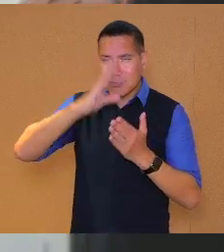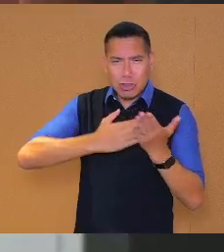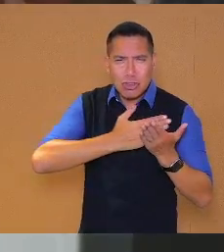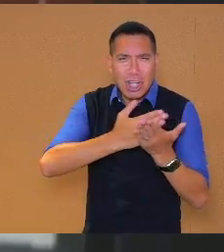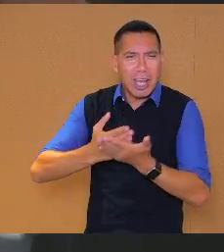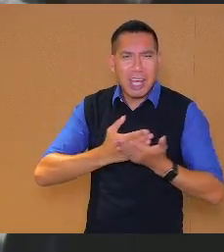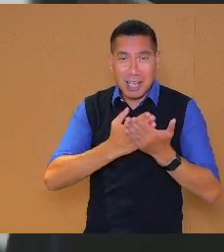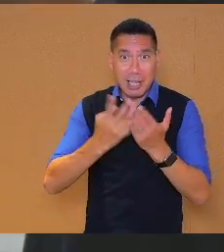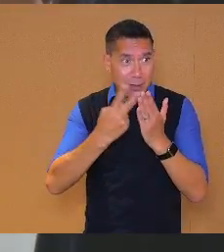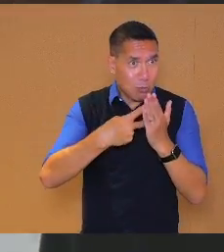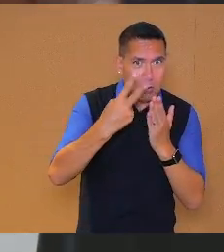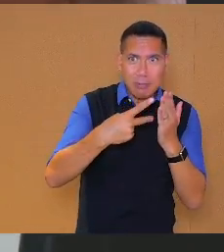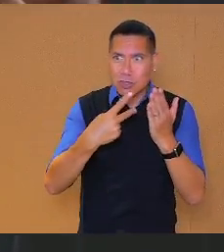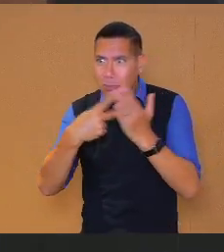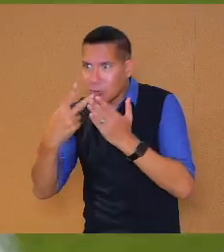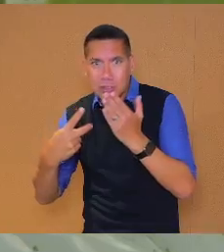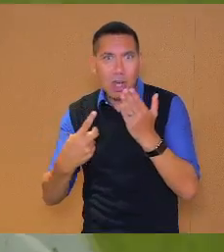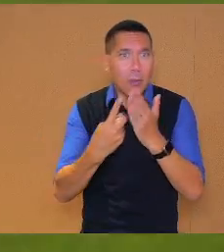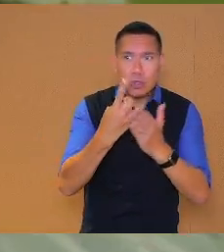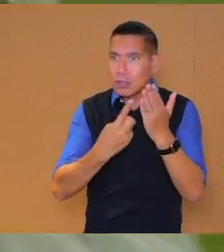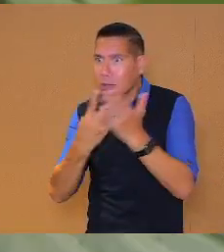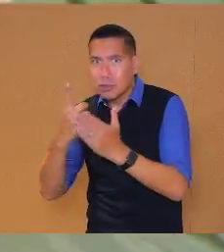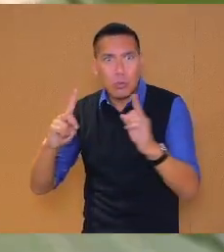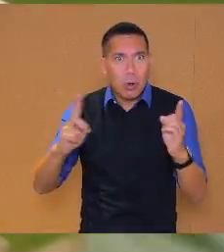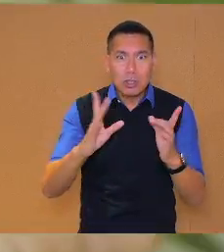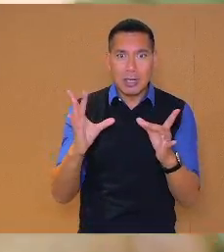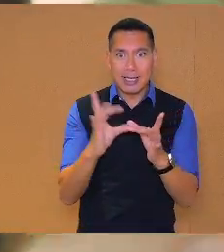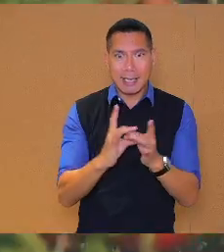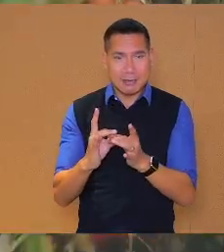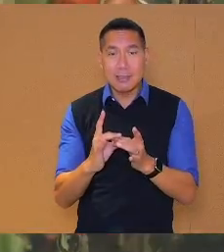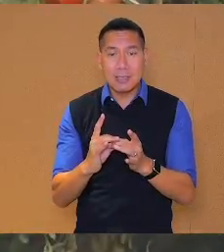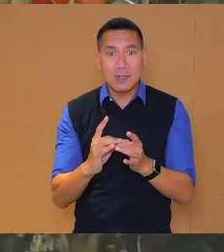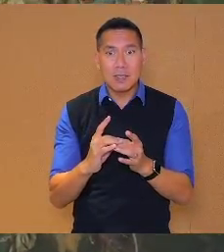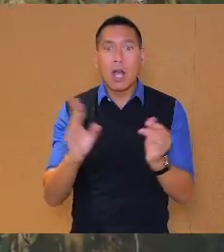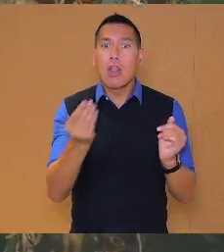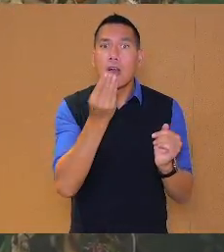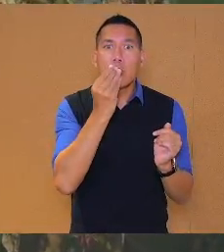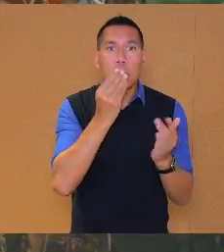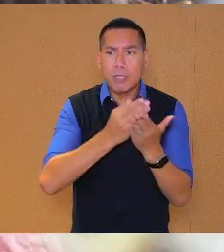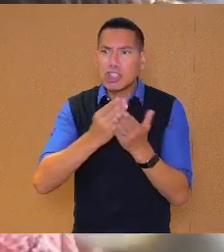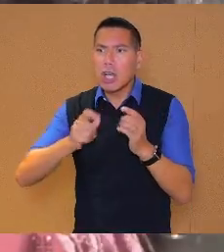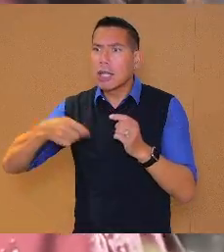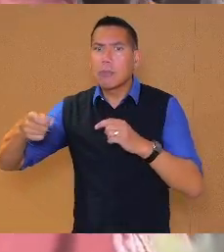said expense to talk to and for there to be more programs and opportunities to connect. >> Projects will be shared